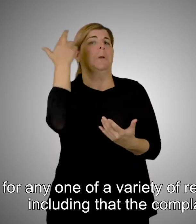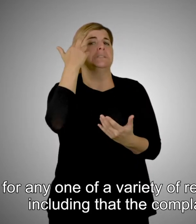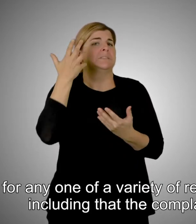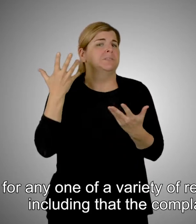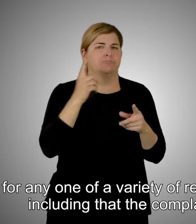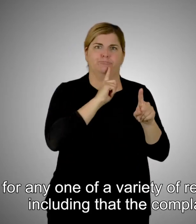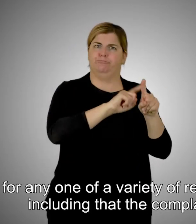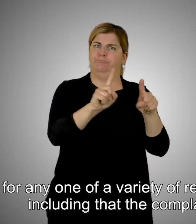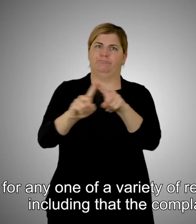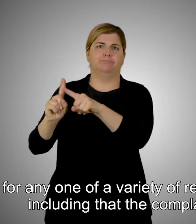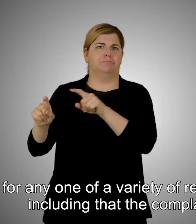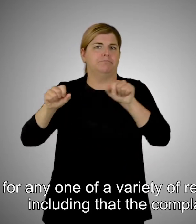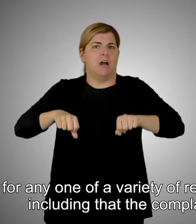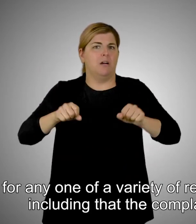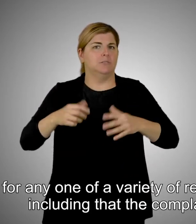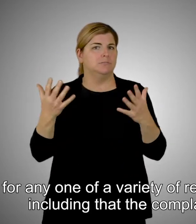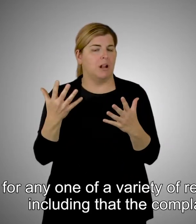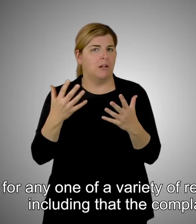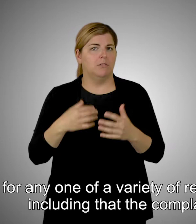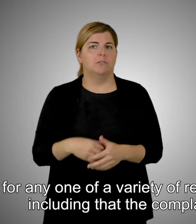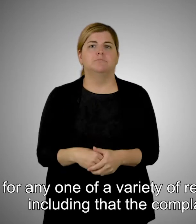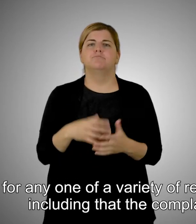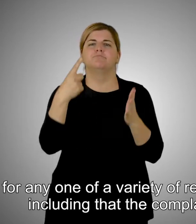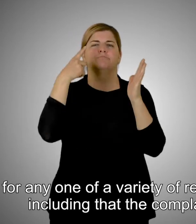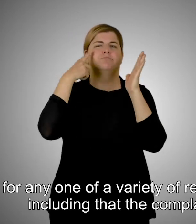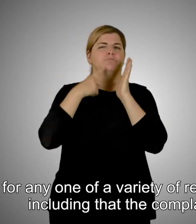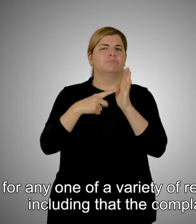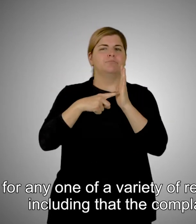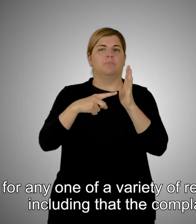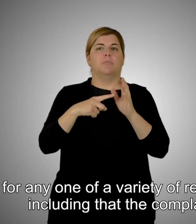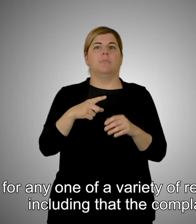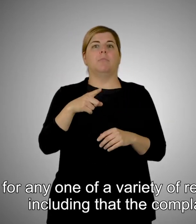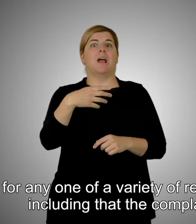for any one of a variety of reasons, including that the complaint